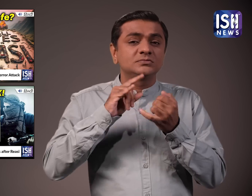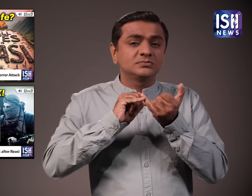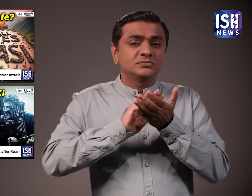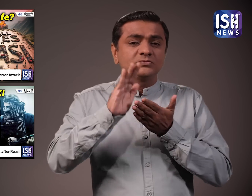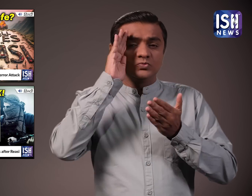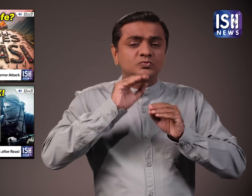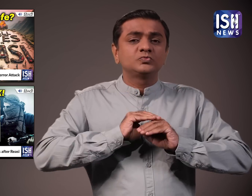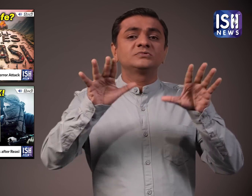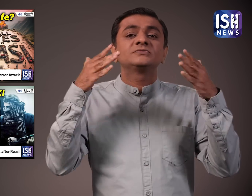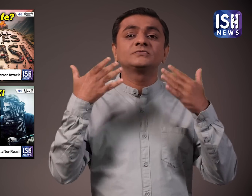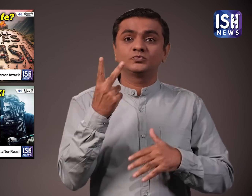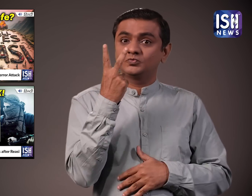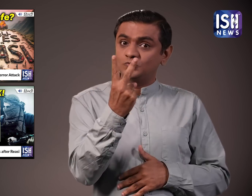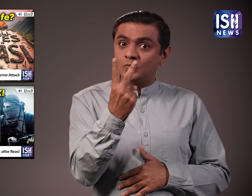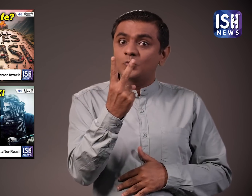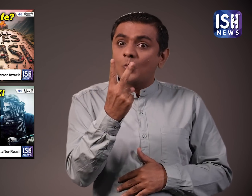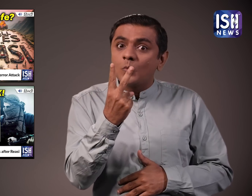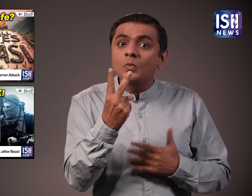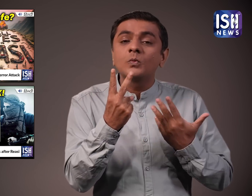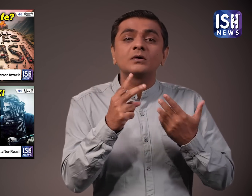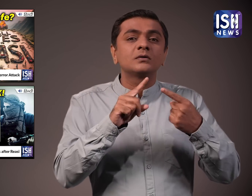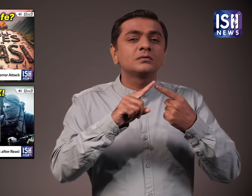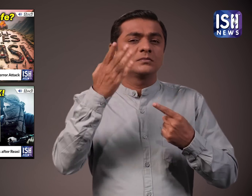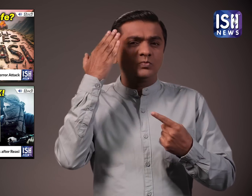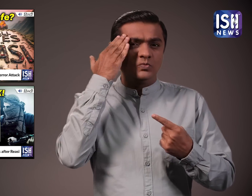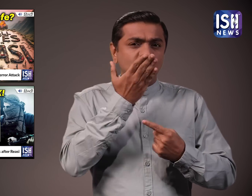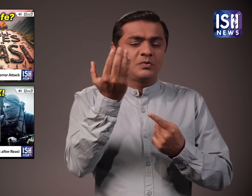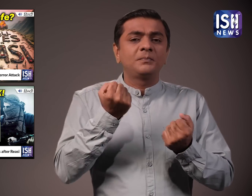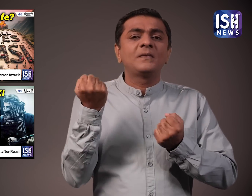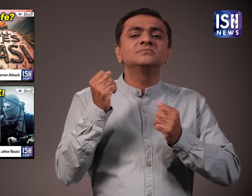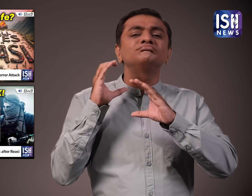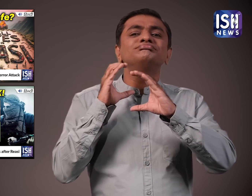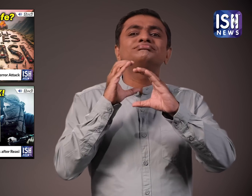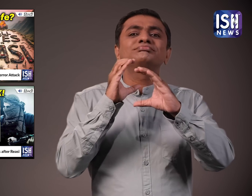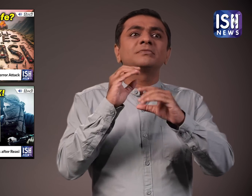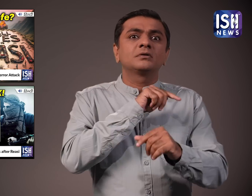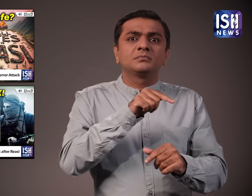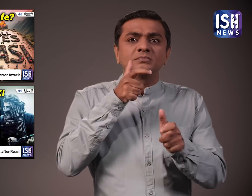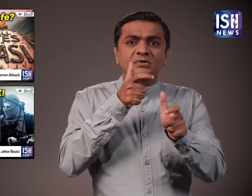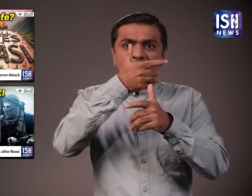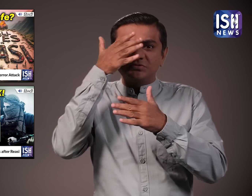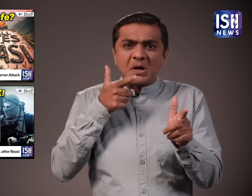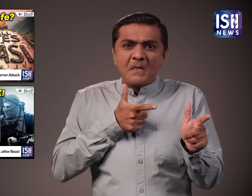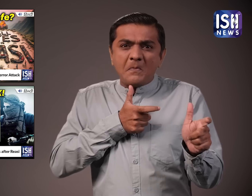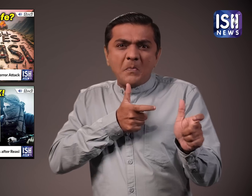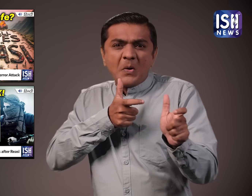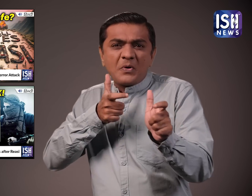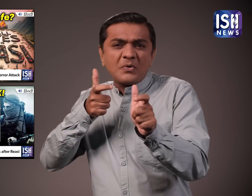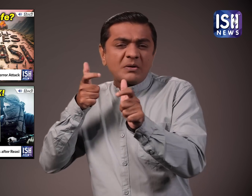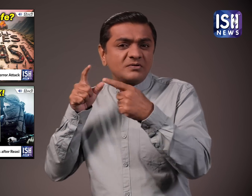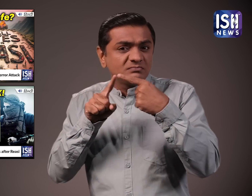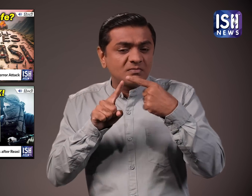ISH News had released 2 videos on the terrorist attacks, one on a bus,